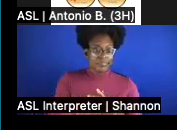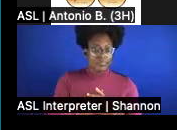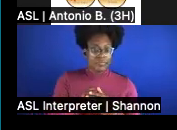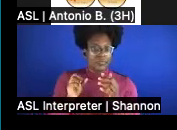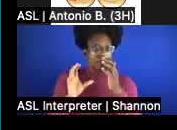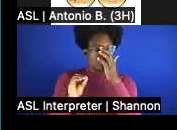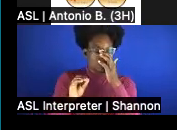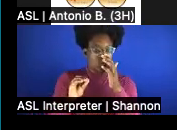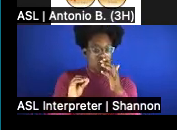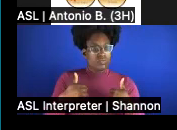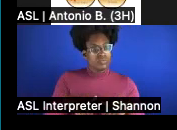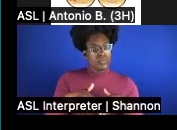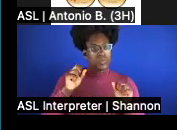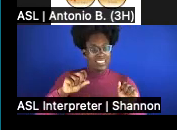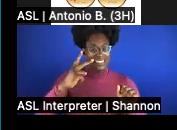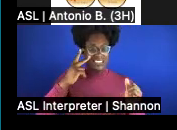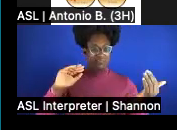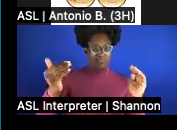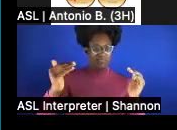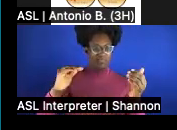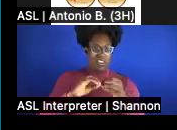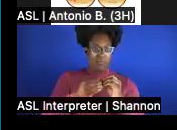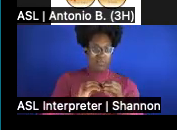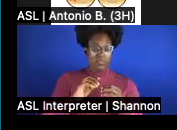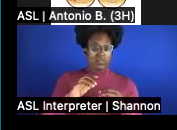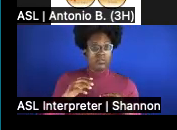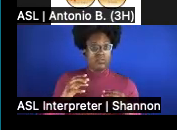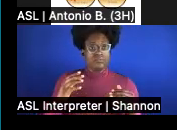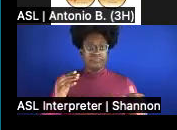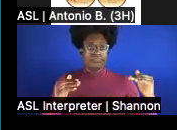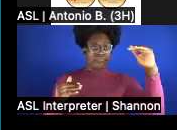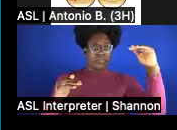or not. Things get even more interesting when I looked at revision rates for specific comment